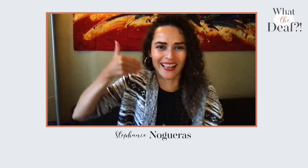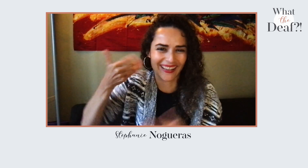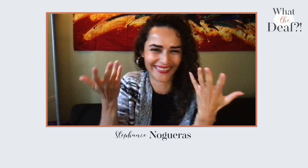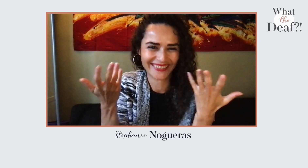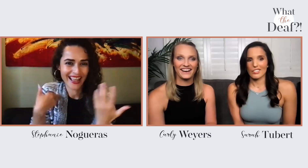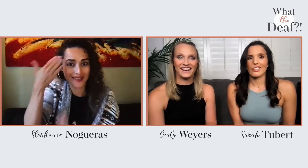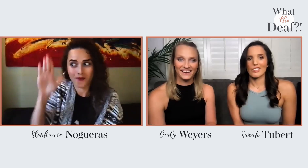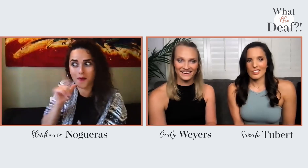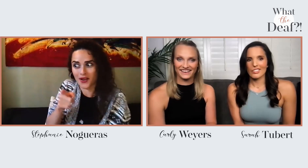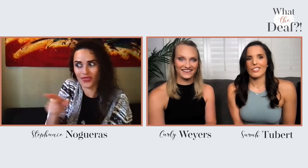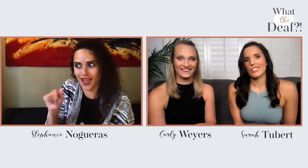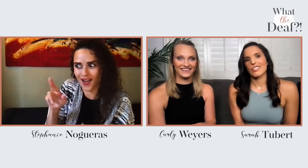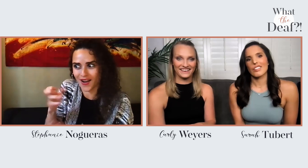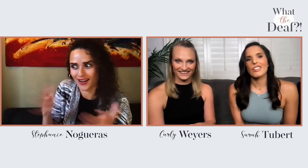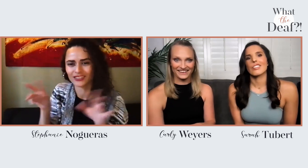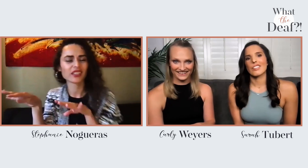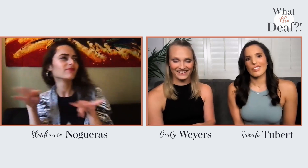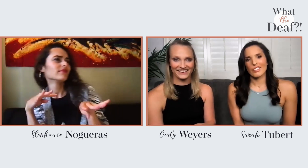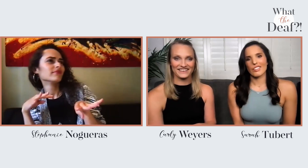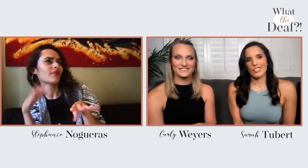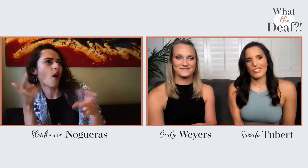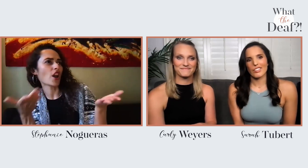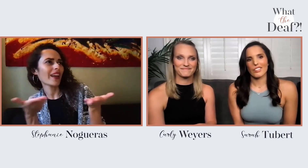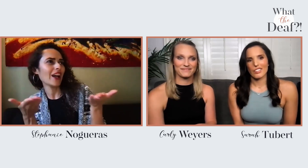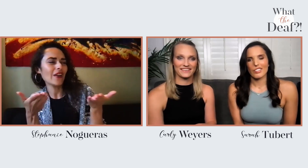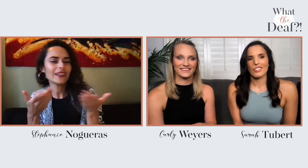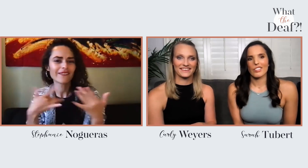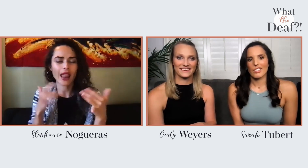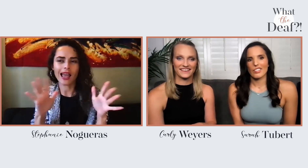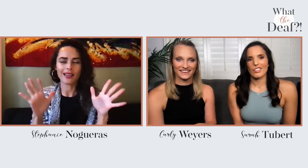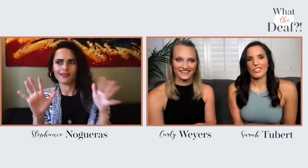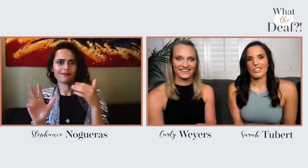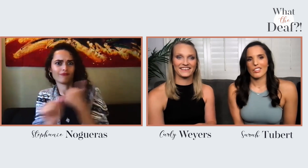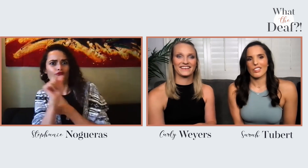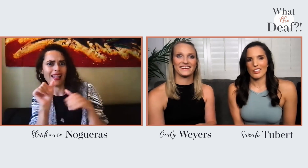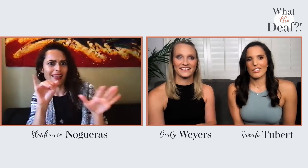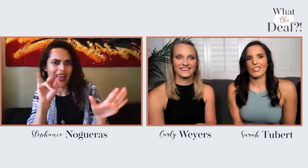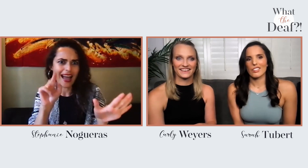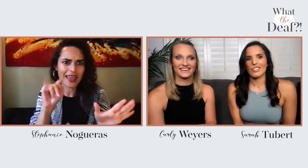who had no idea who I was and I had no idea who they were. It was like a "why are you here" kind of stare.